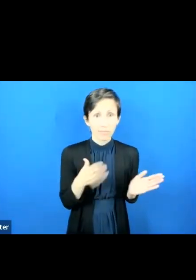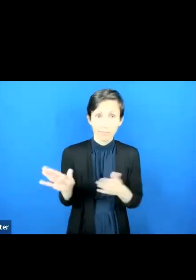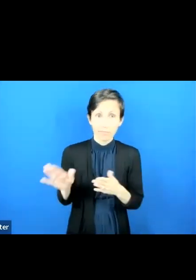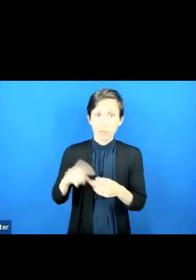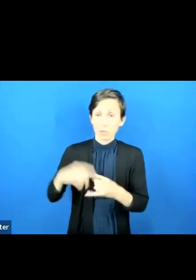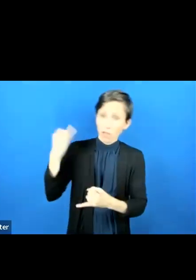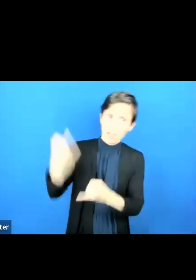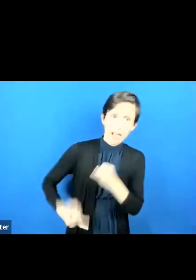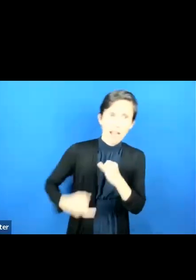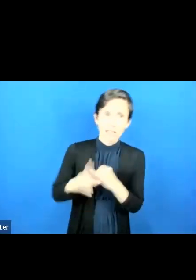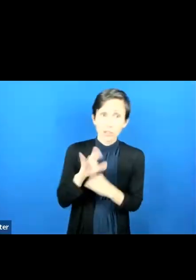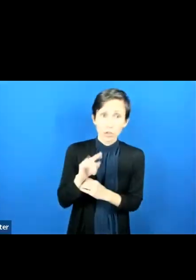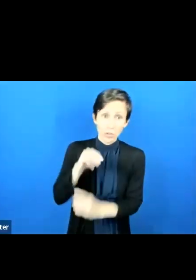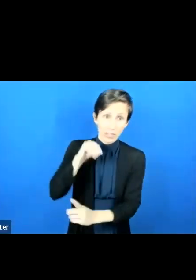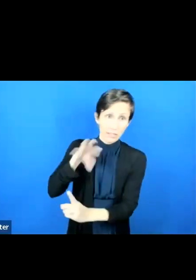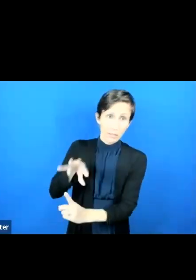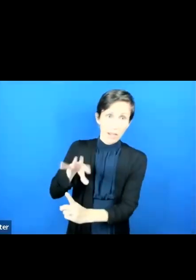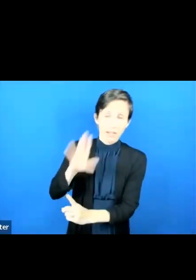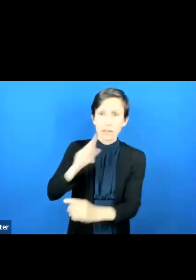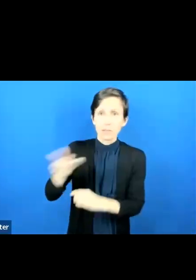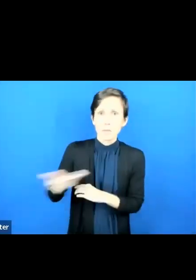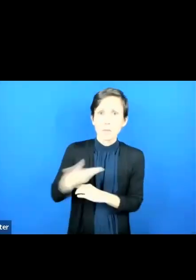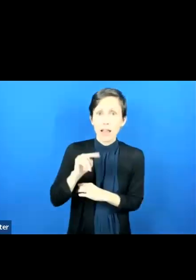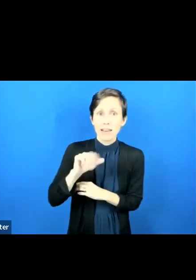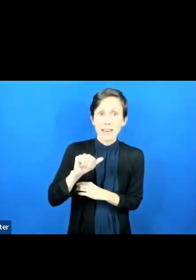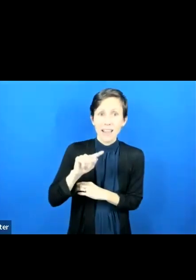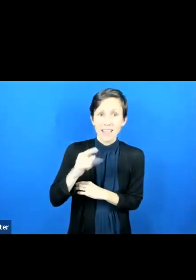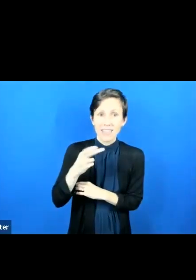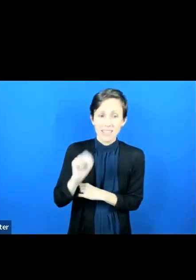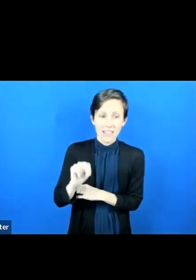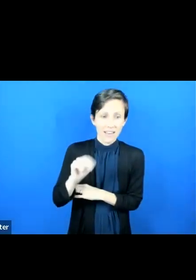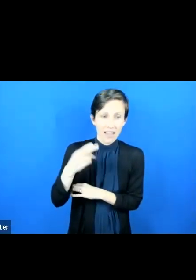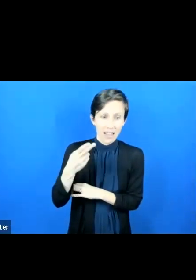where I'm going to welcome Nathan Hanky. Nathan serves